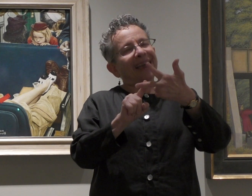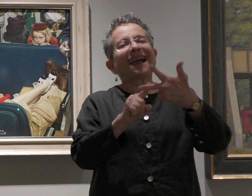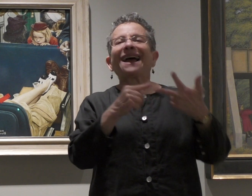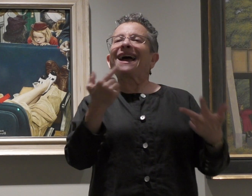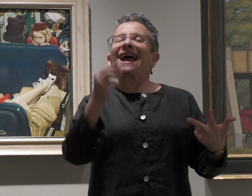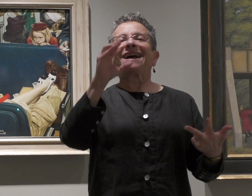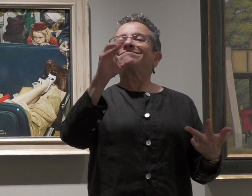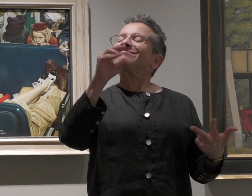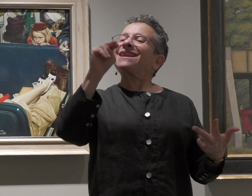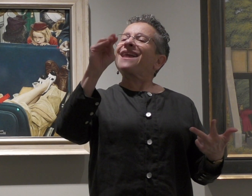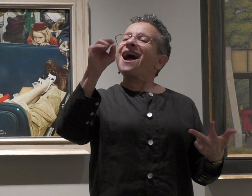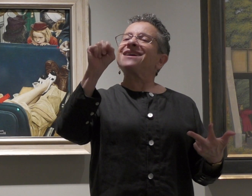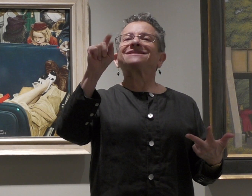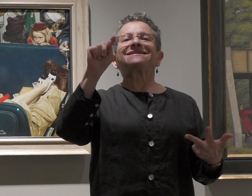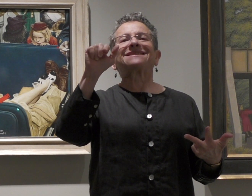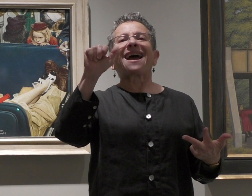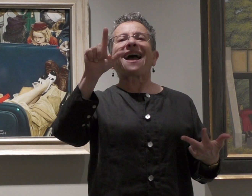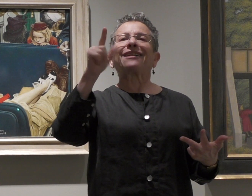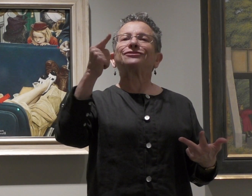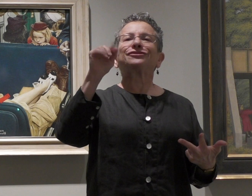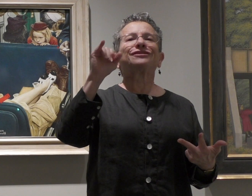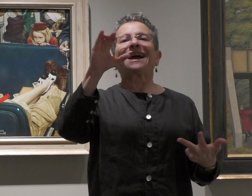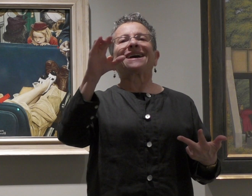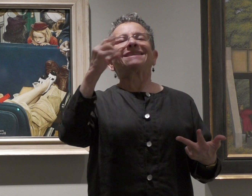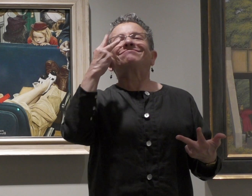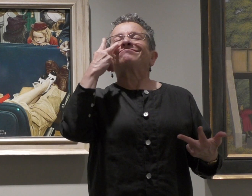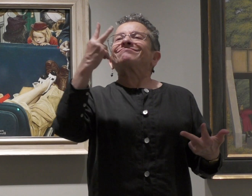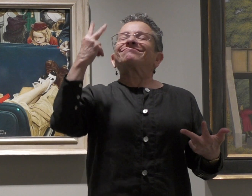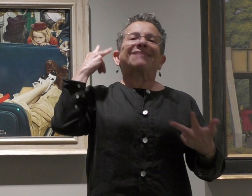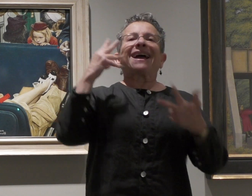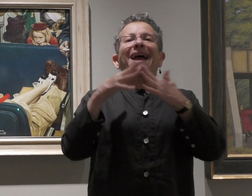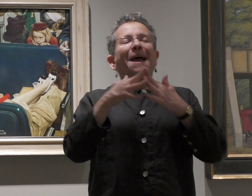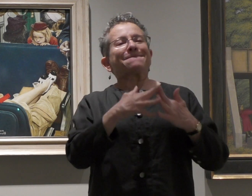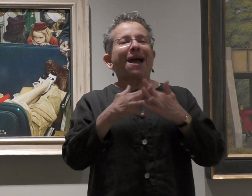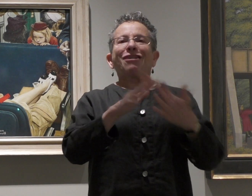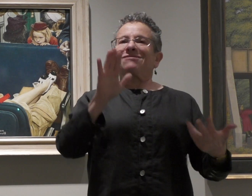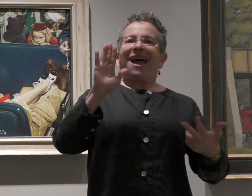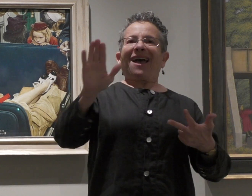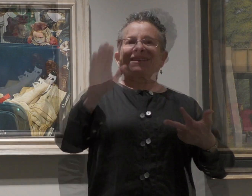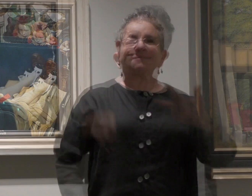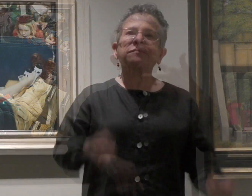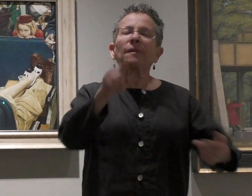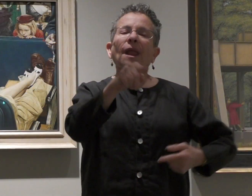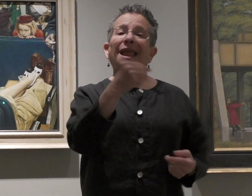Lastly, his works exhibit a sense of nostalgia--showing American scenes of our past.